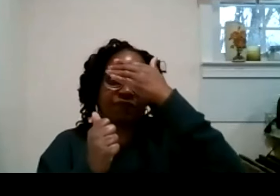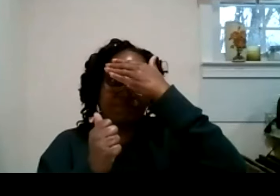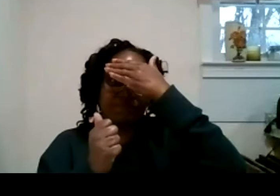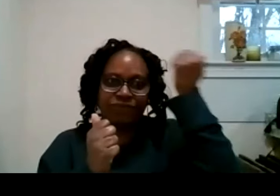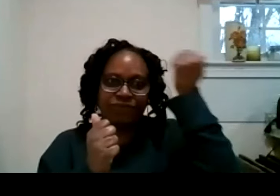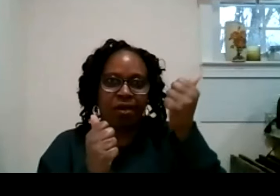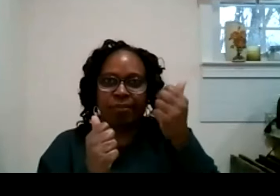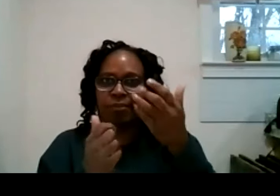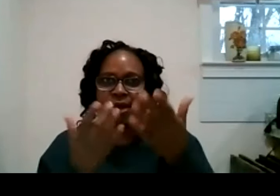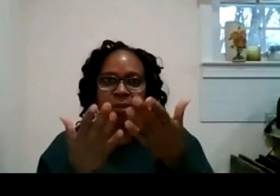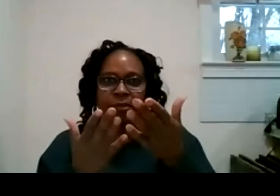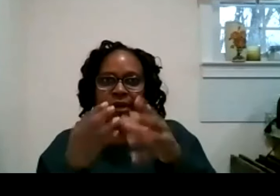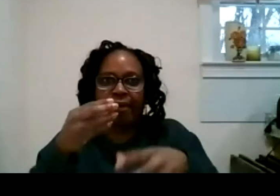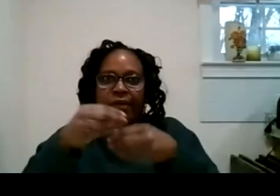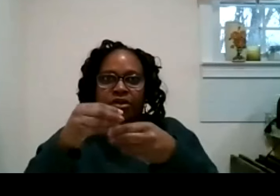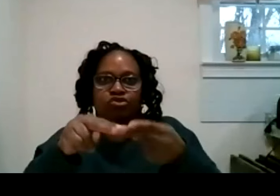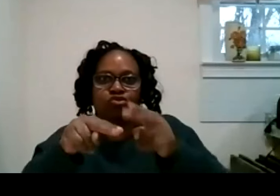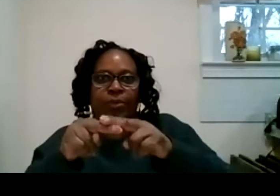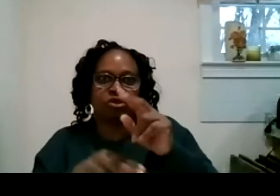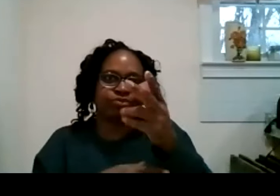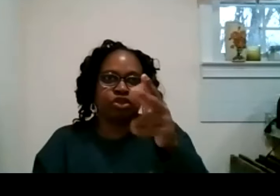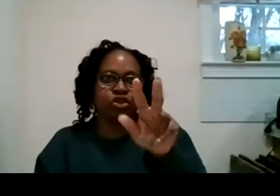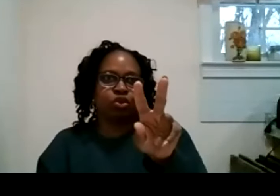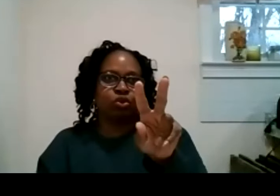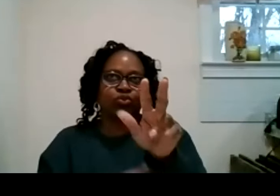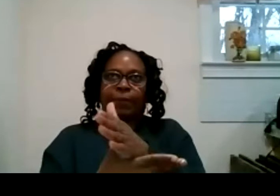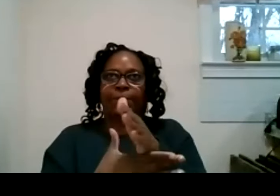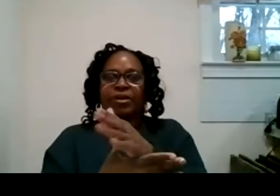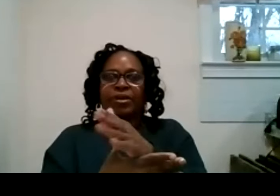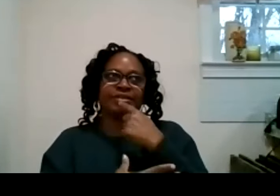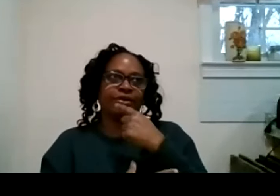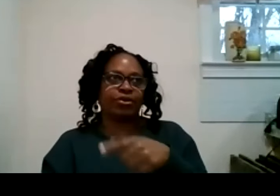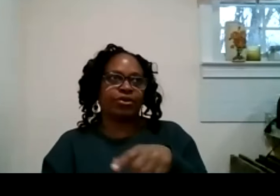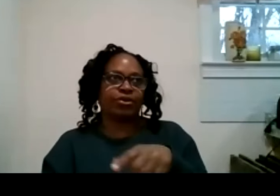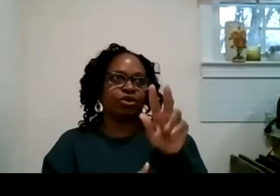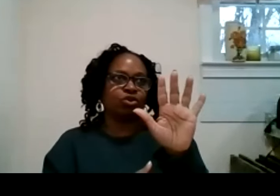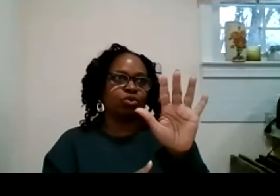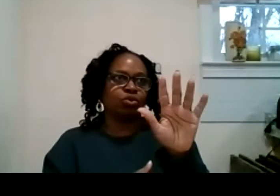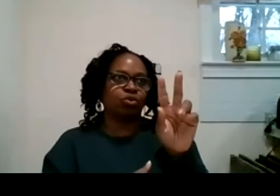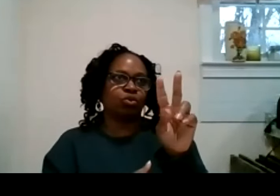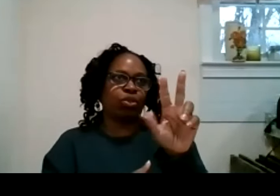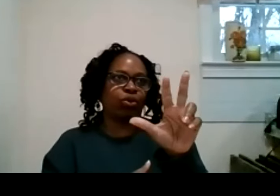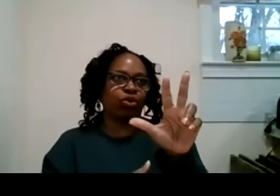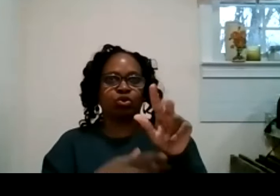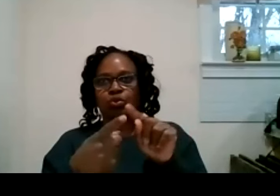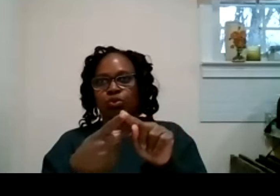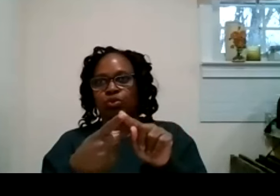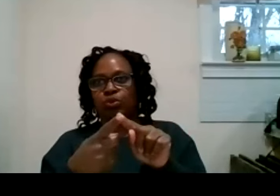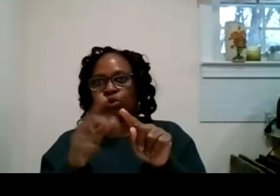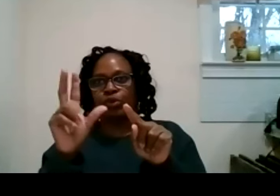Sorry okay. I have it now. Hi, everybody. This is Glynis speaking. I'm a domestic counselor for independent living center. So I have a question about one of my clients that I work with. And they're concerned about the fact that you have to wait 21 days to get the second shot or 28 days to get a shot. Their question is what happens if you forget the second shot or what if something happens or what if you have to wait like 23 days or something.